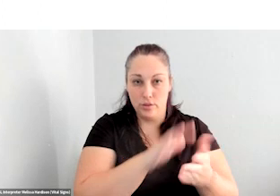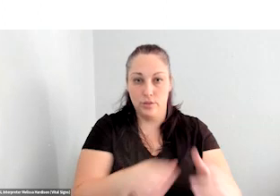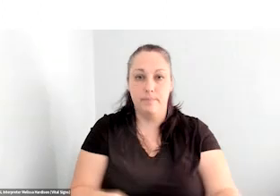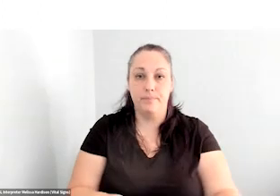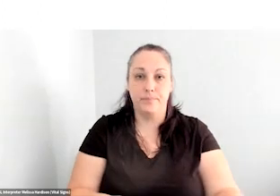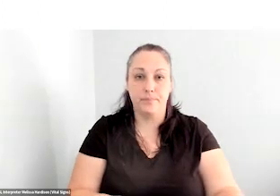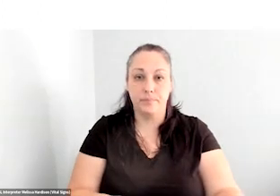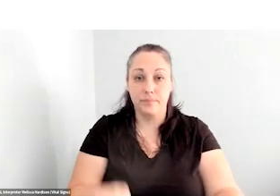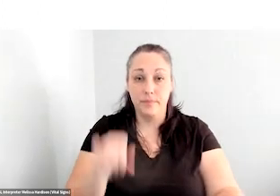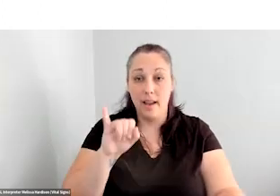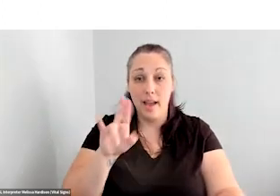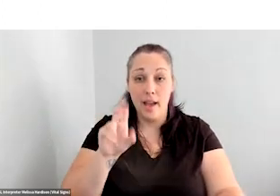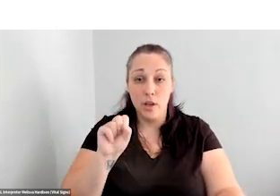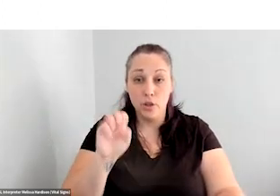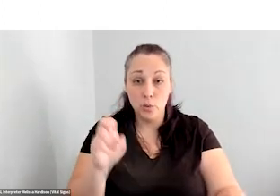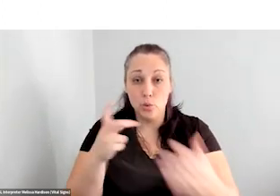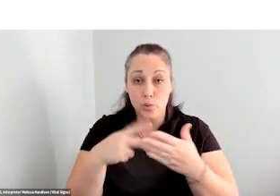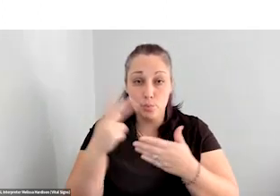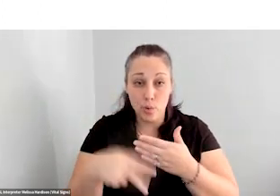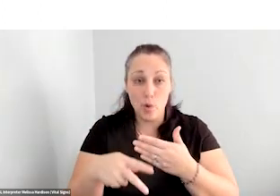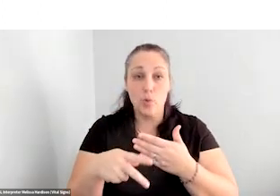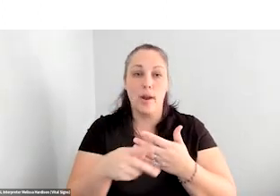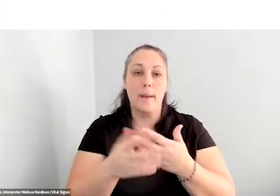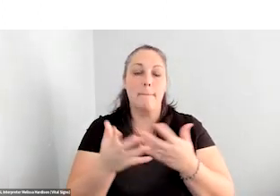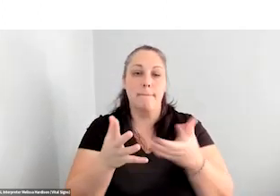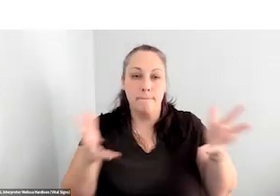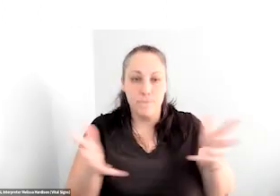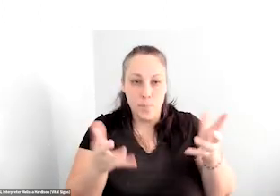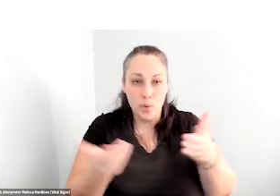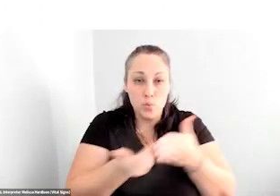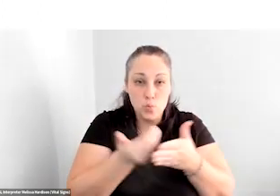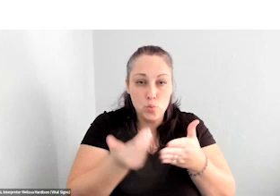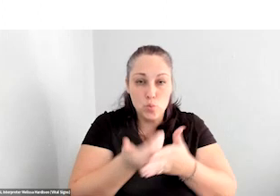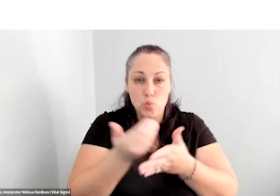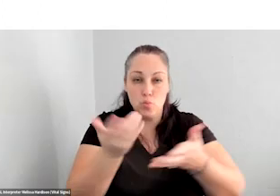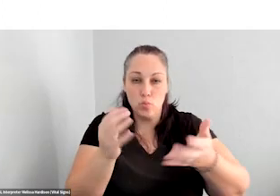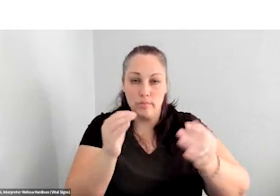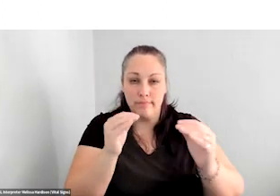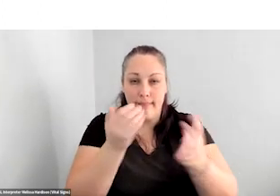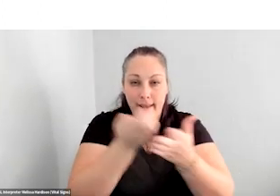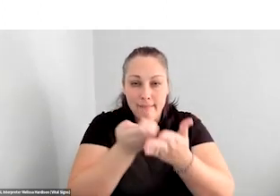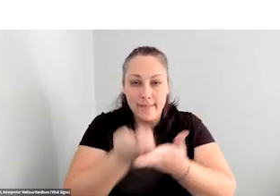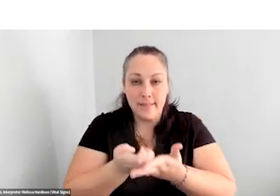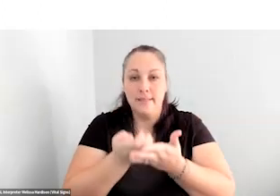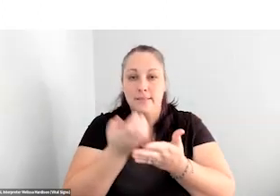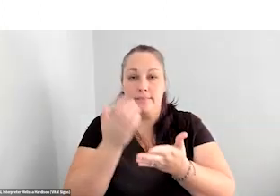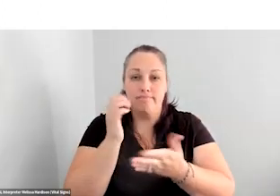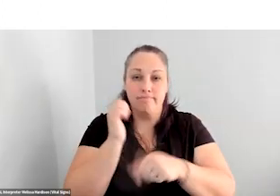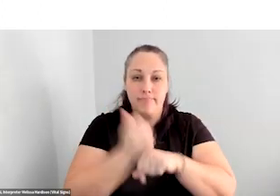that promotes new evidence-based intervention and use-inspired research to improve undergraduate education.